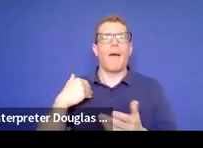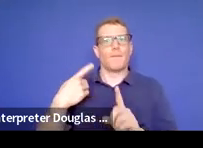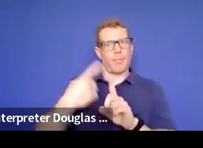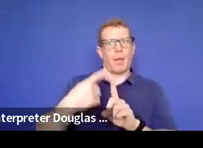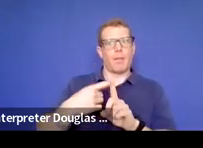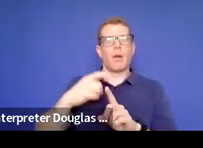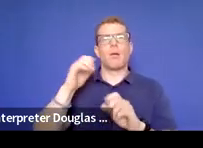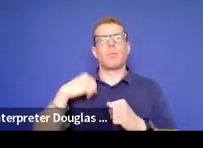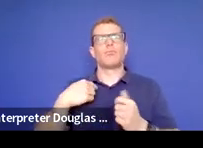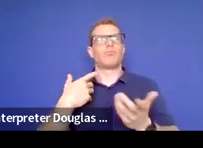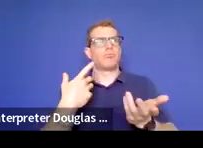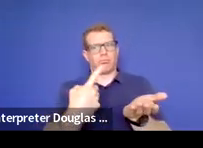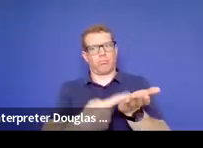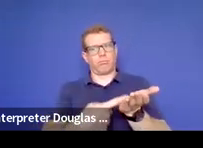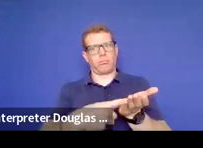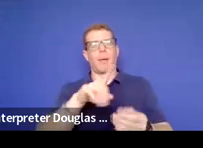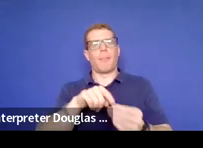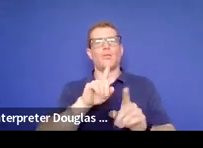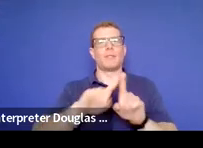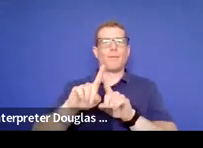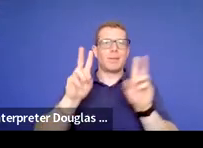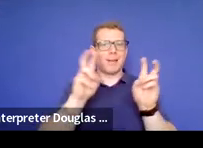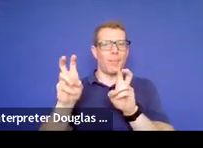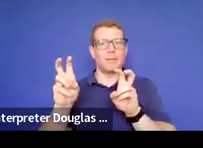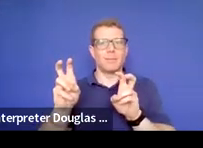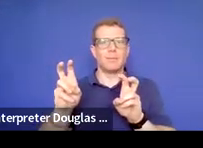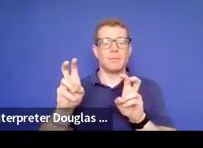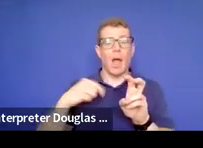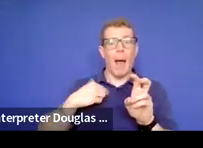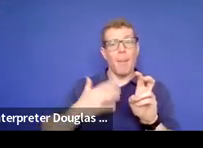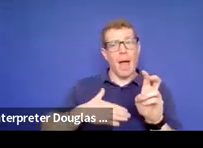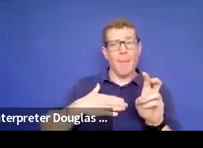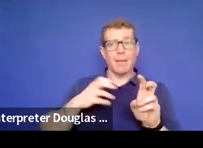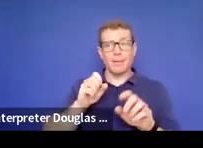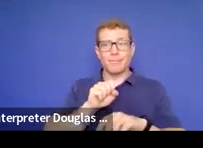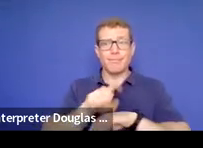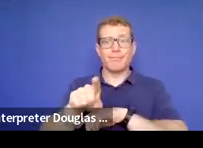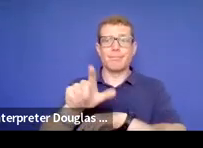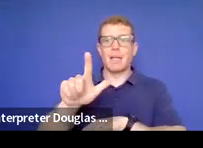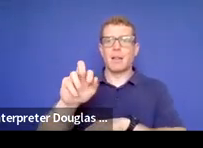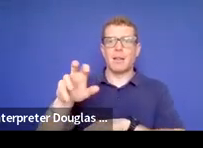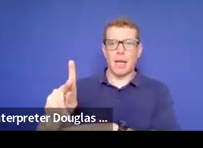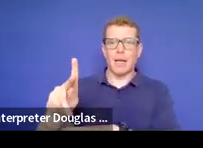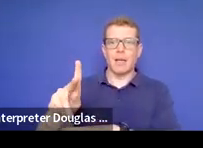So i'm happy to send that link to jordan and she can share that with you all.